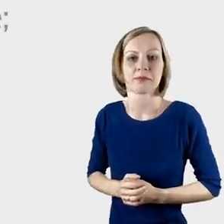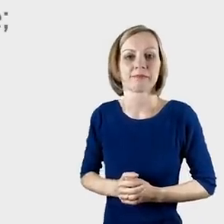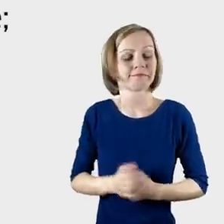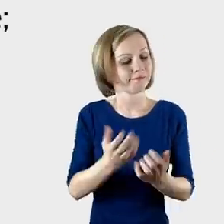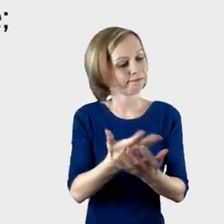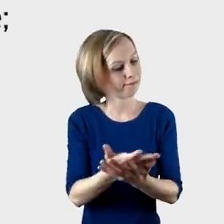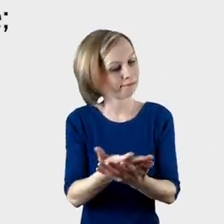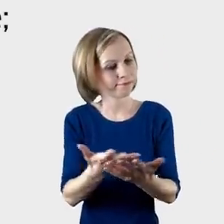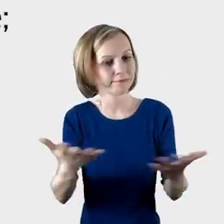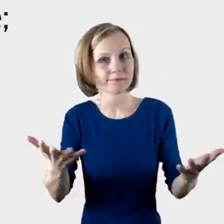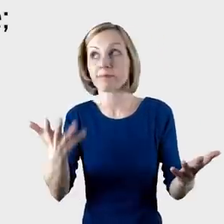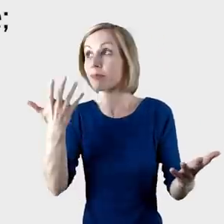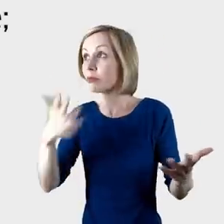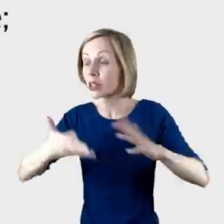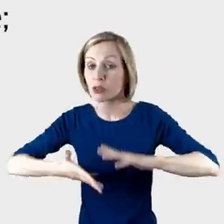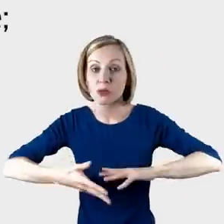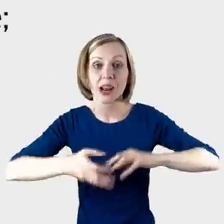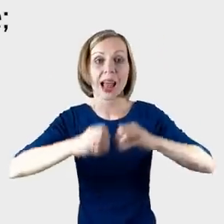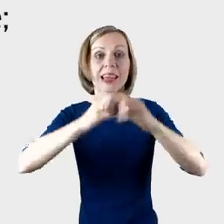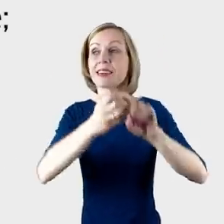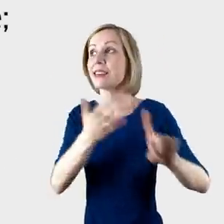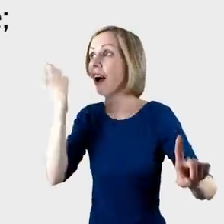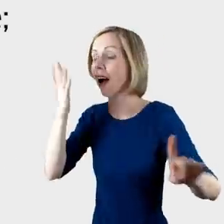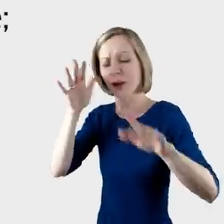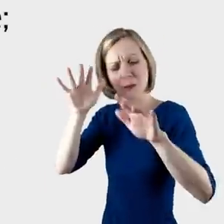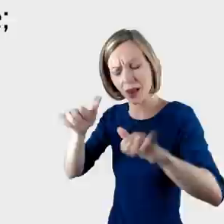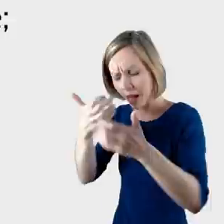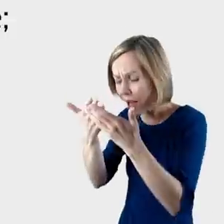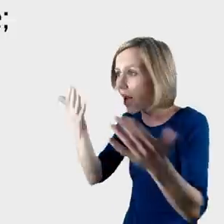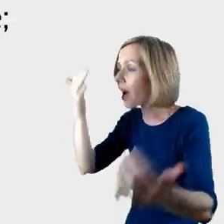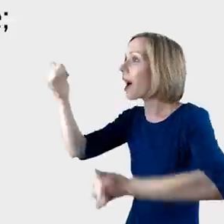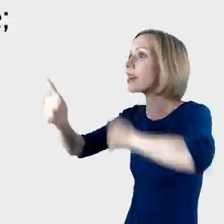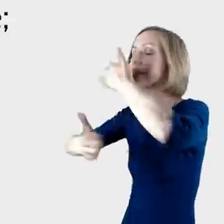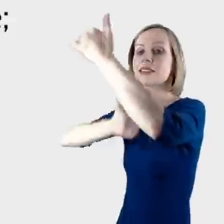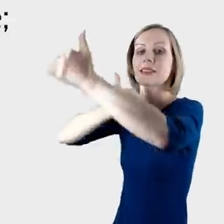Let all things their Creator bless